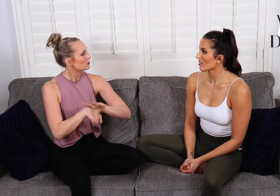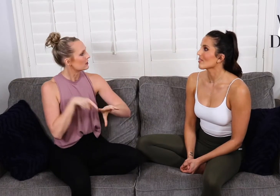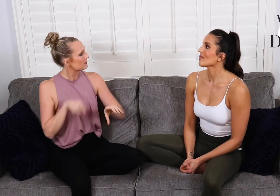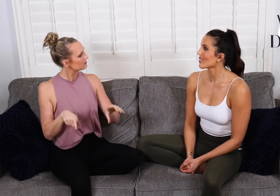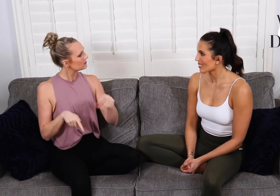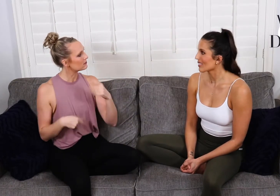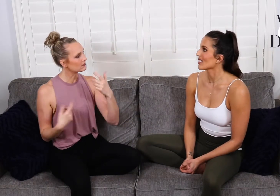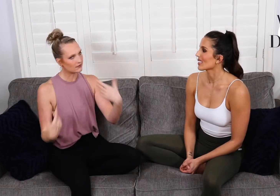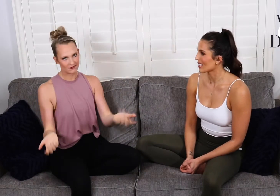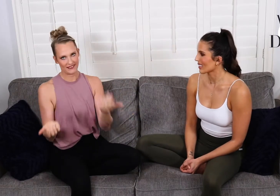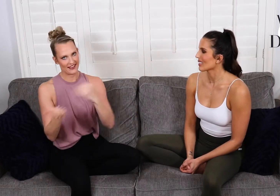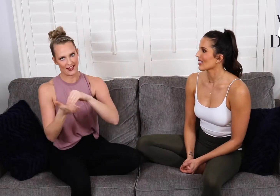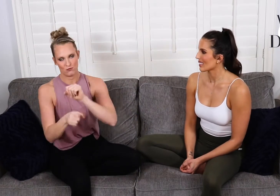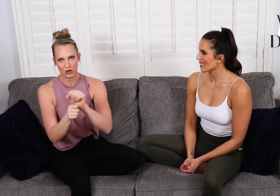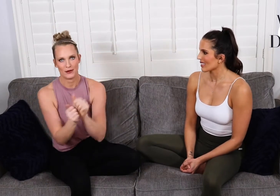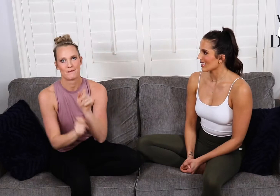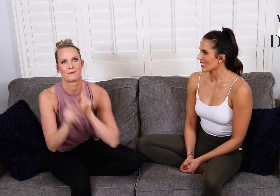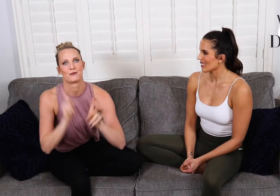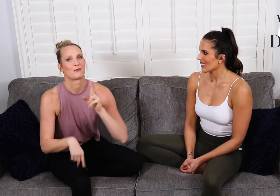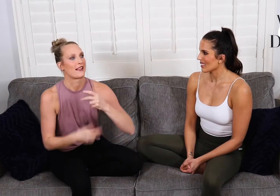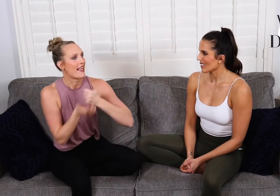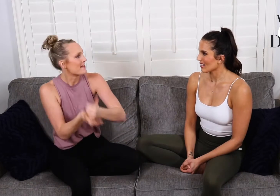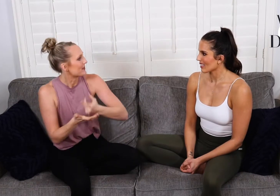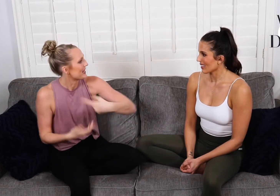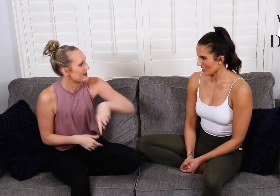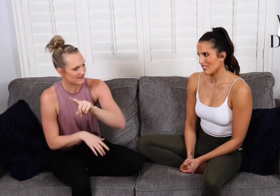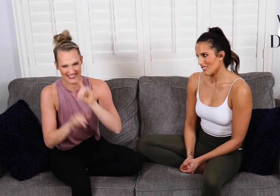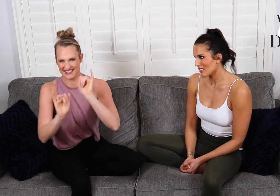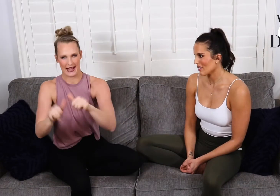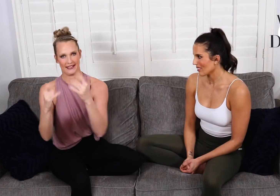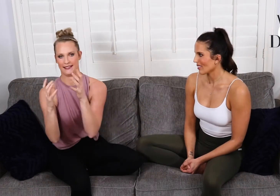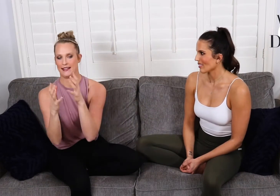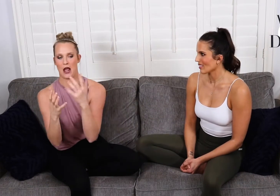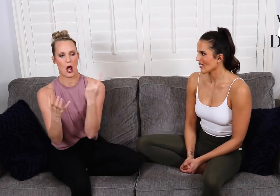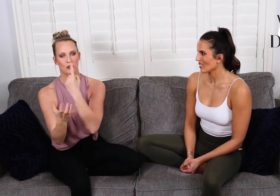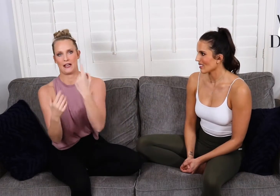a school counselor. So again, I want to work with people and help them. That has always been